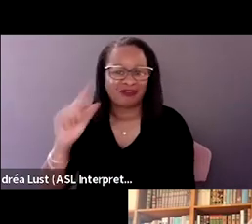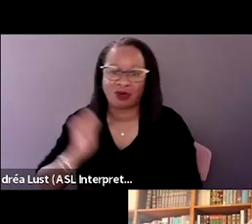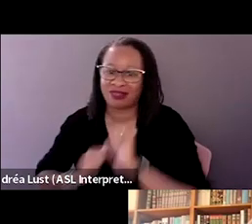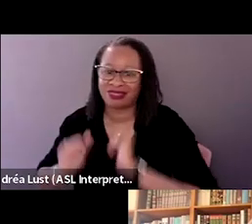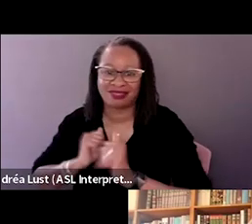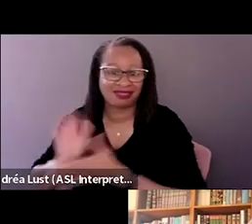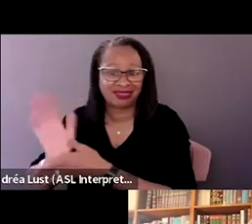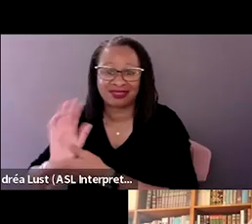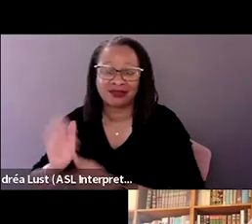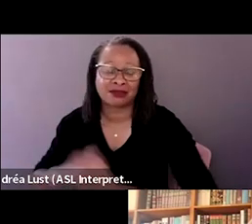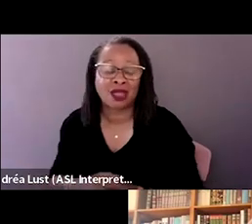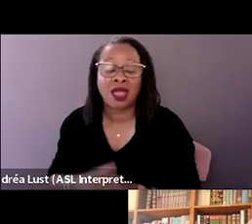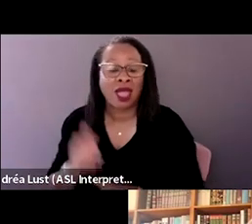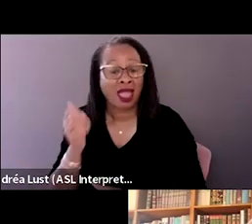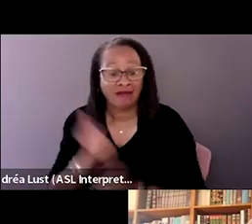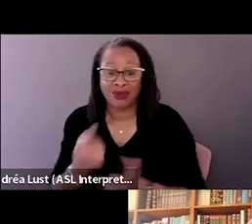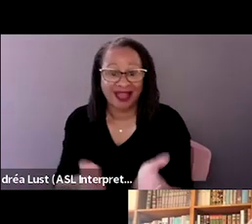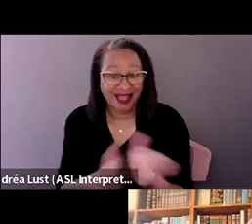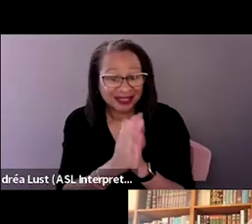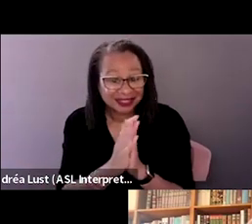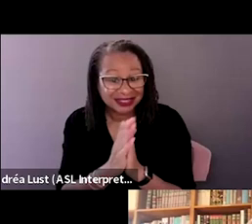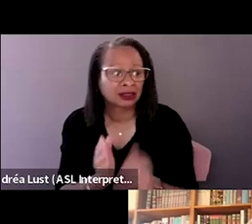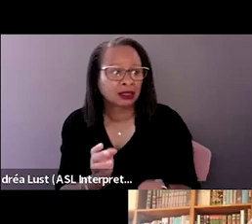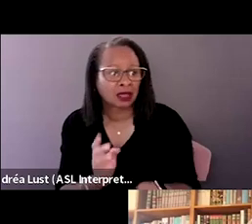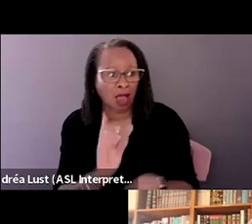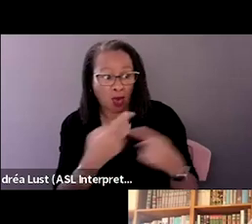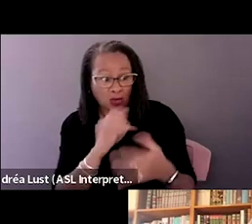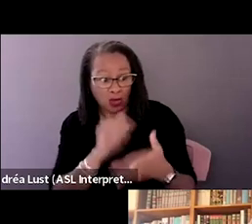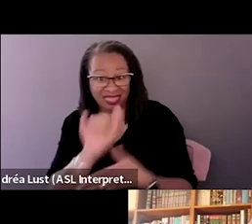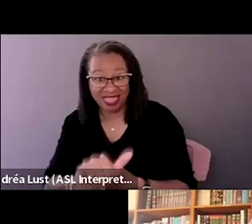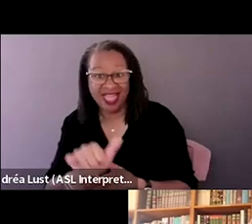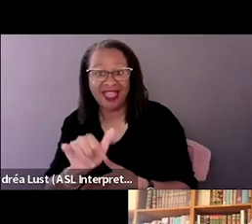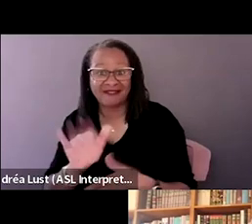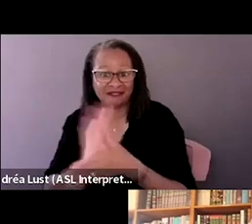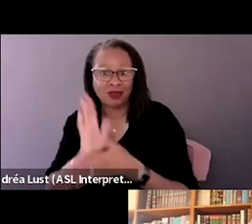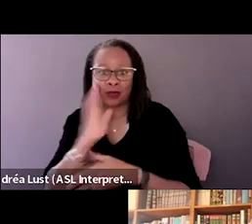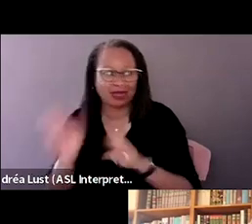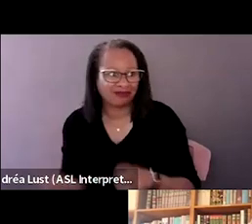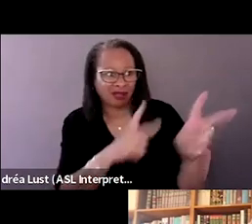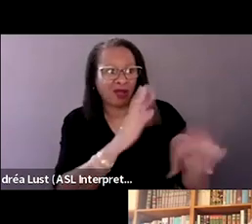And everyone was asking when will that film be broadcasted on television?